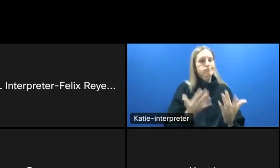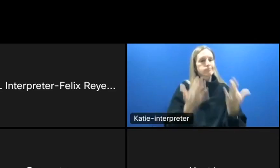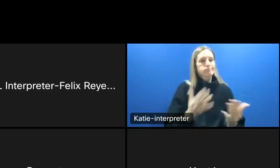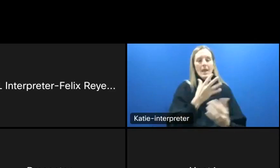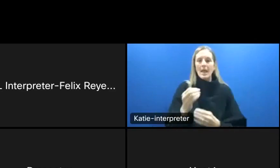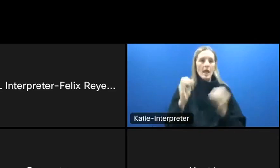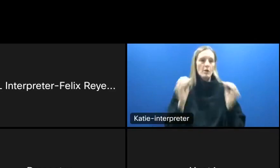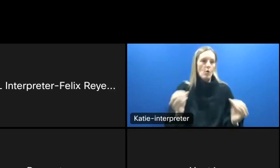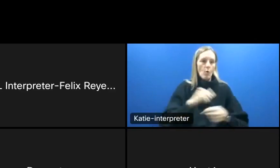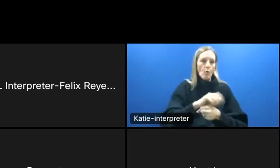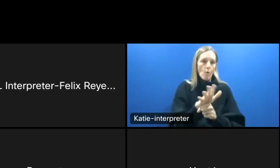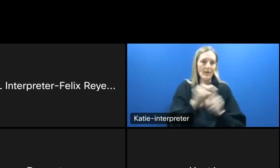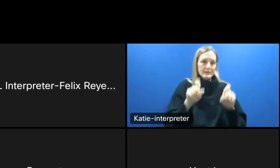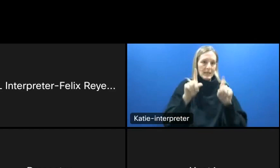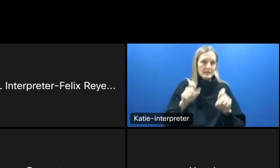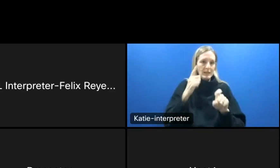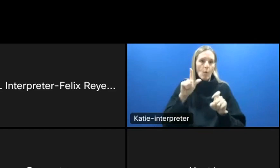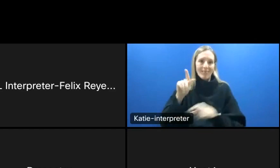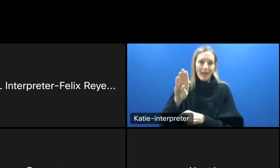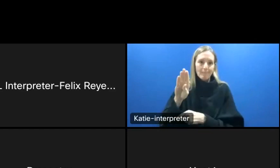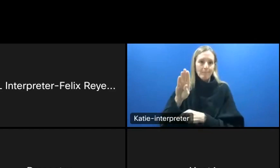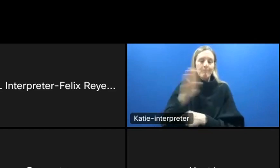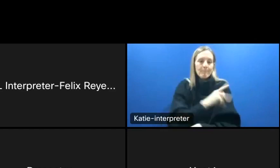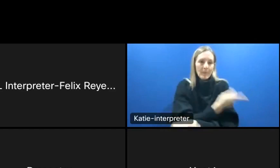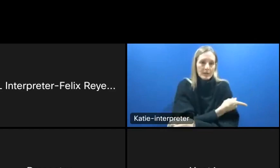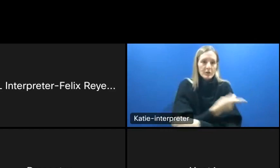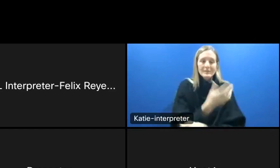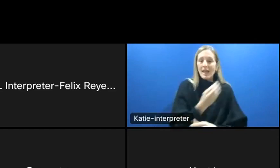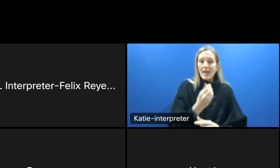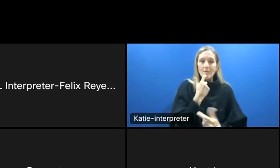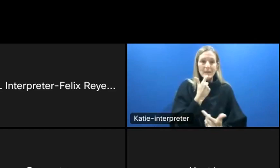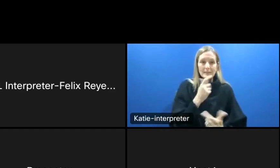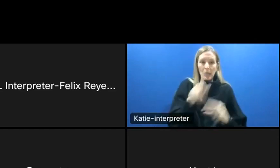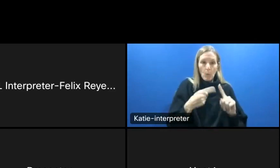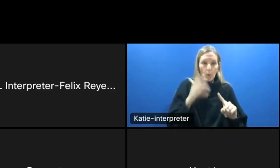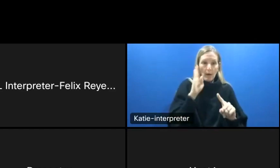Walk ins and the big question when will we be getting the GYN finished that.